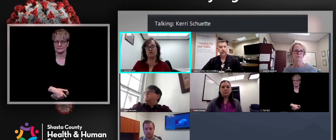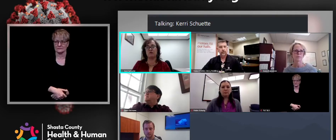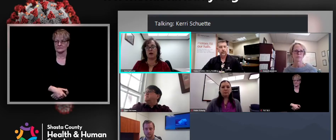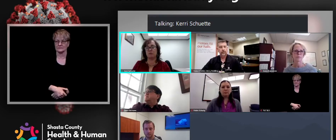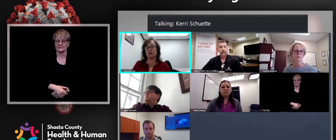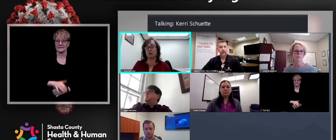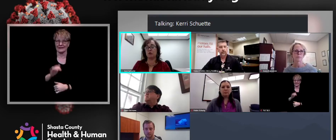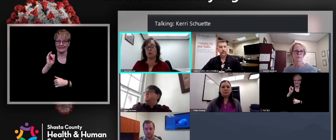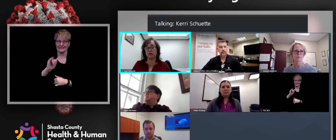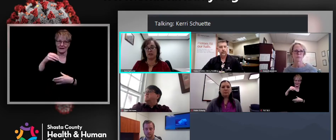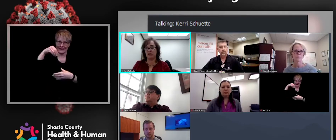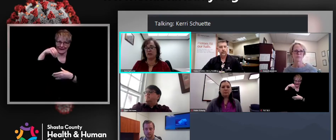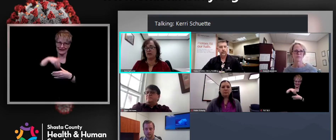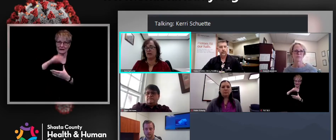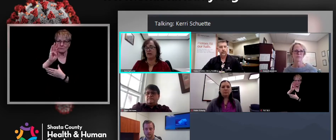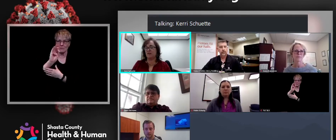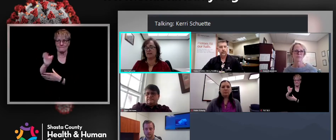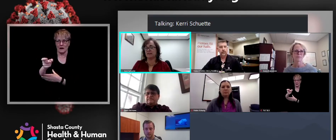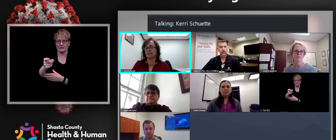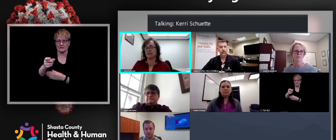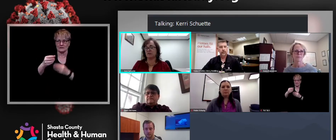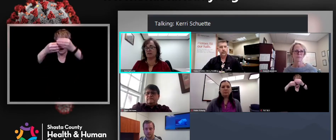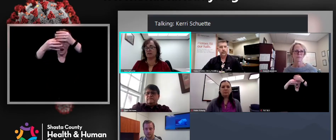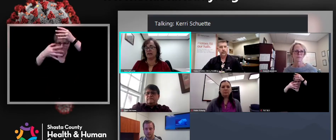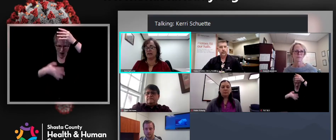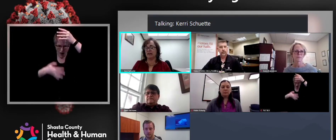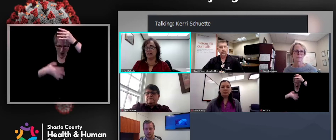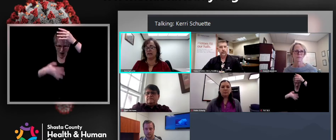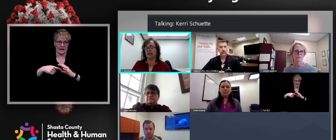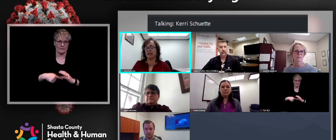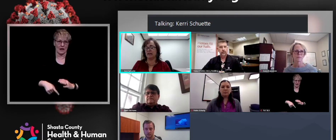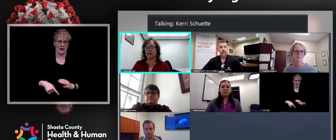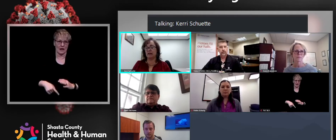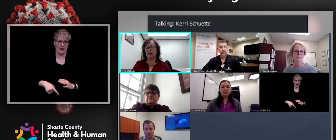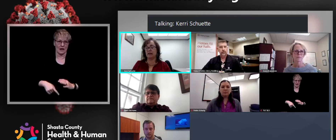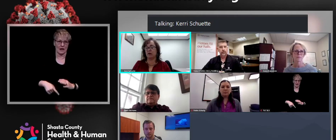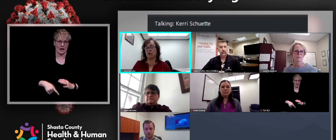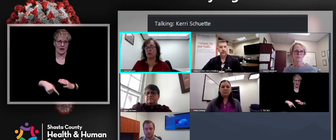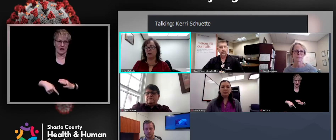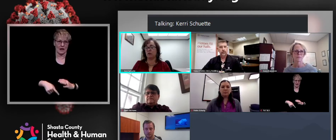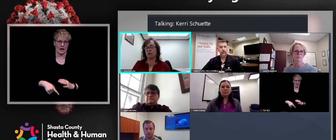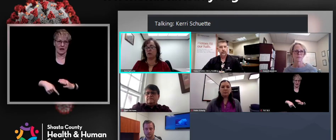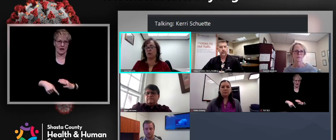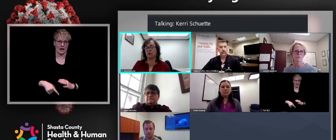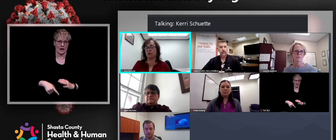not miss your question. If it has that subject line in it, we will read the emailed questions